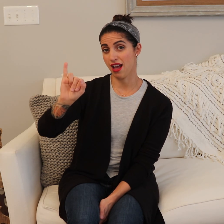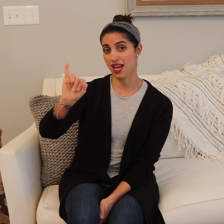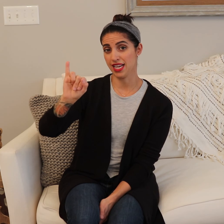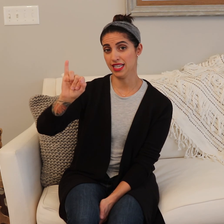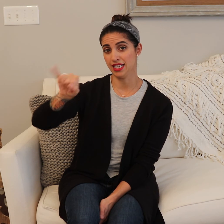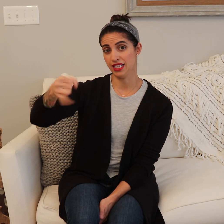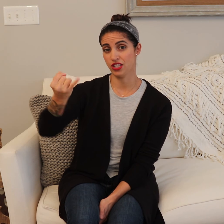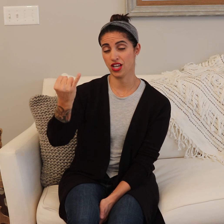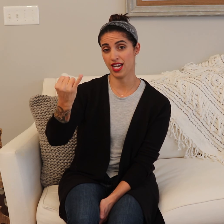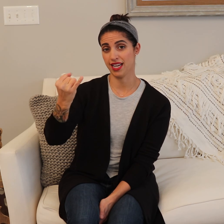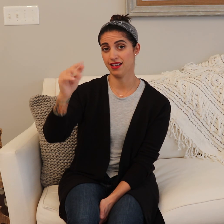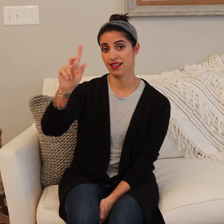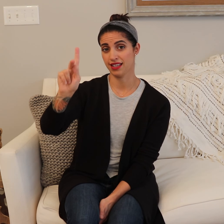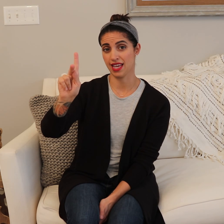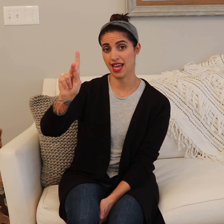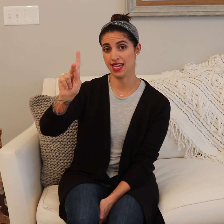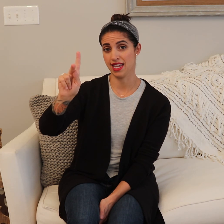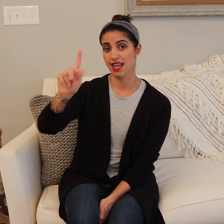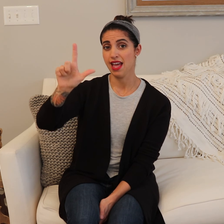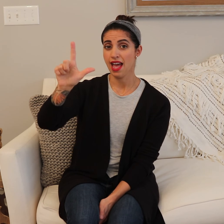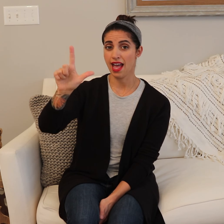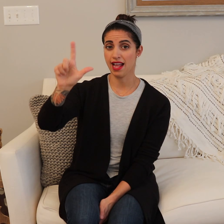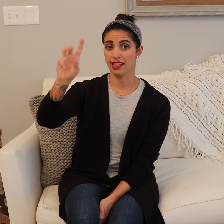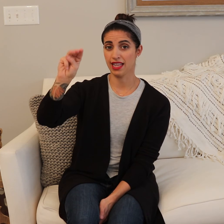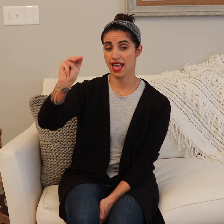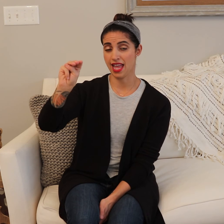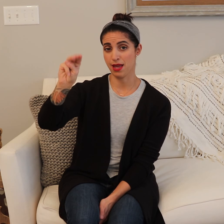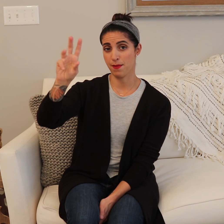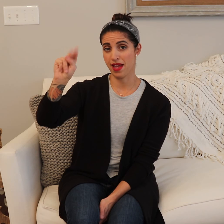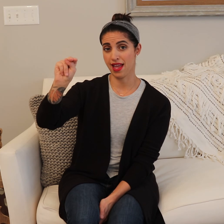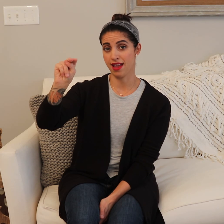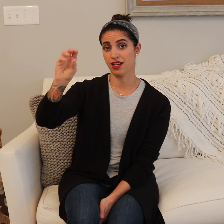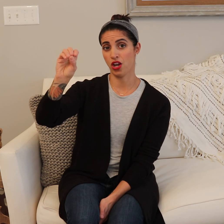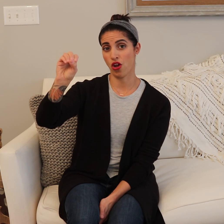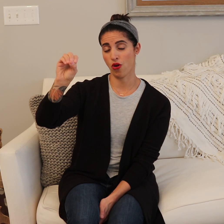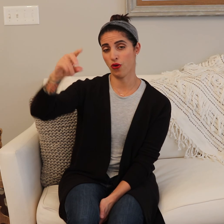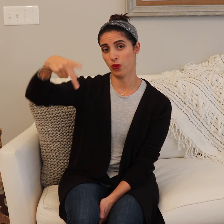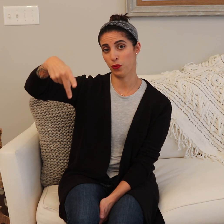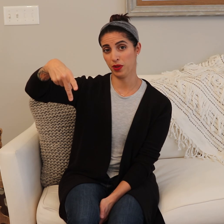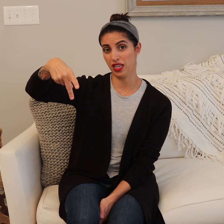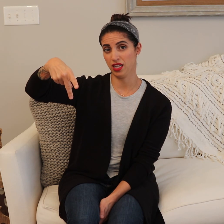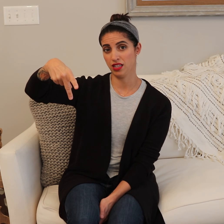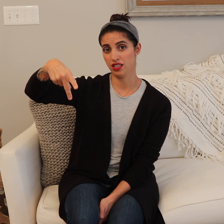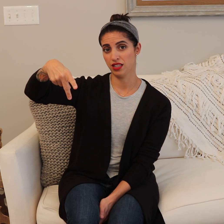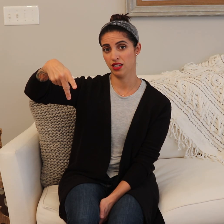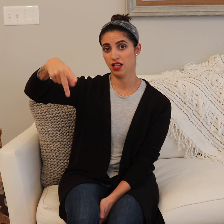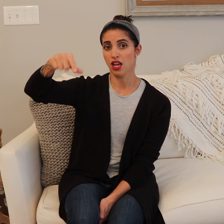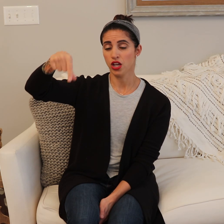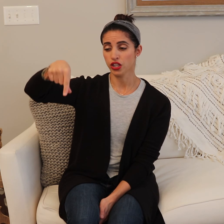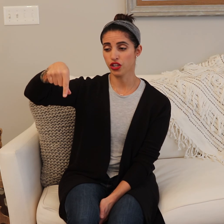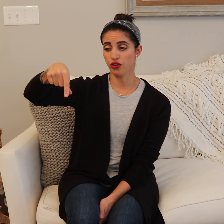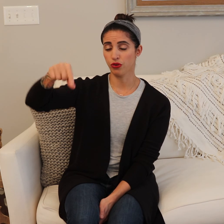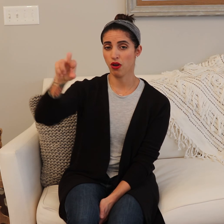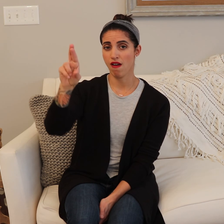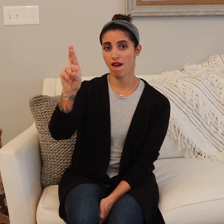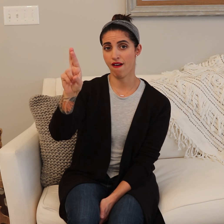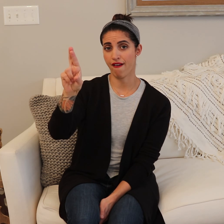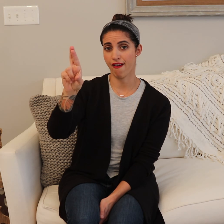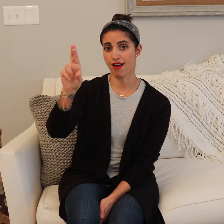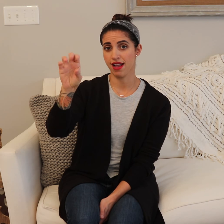I J K L M N O P Q R